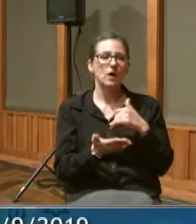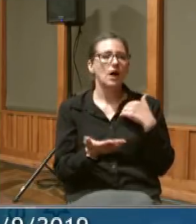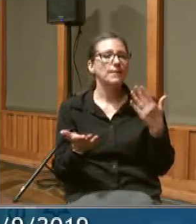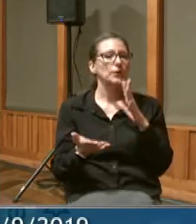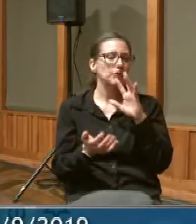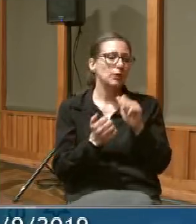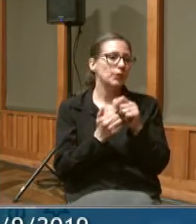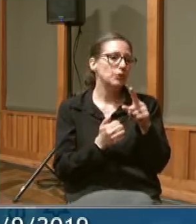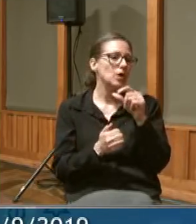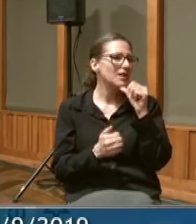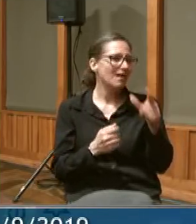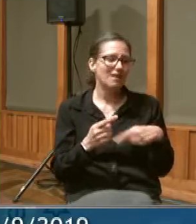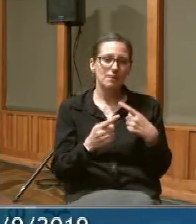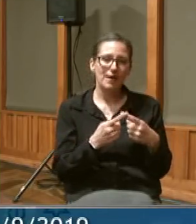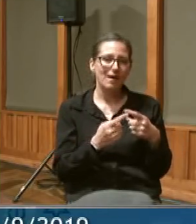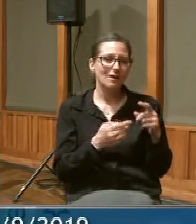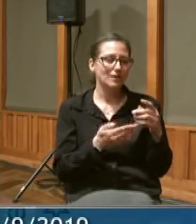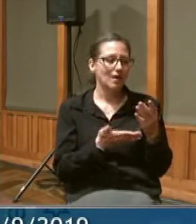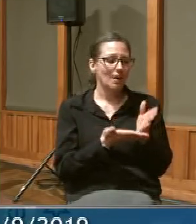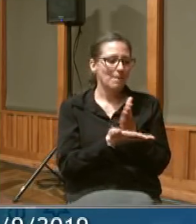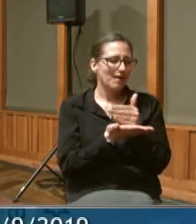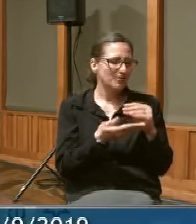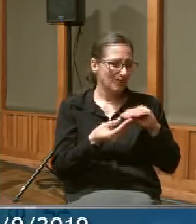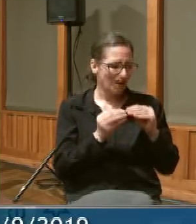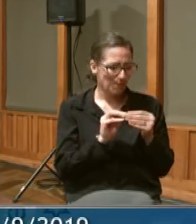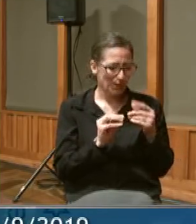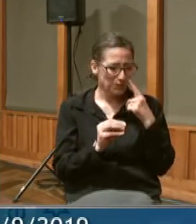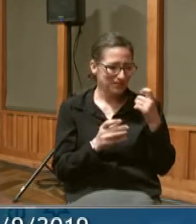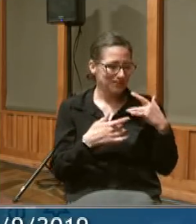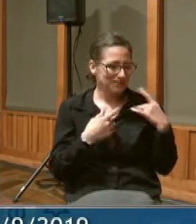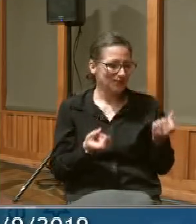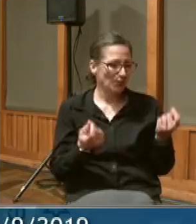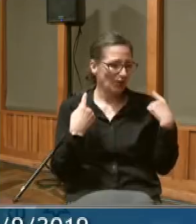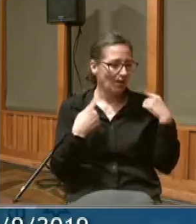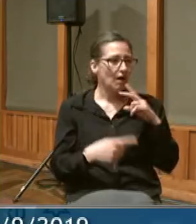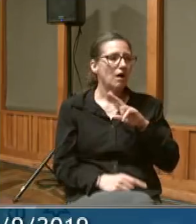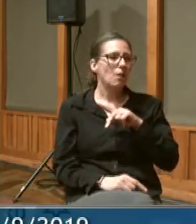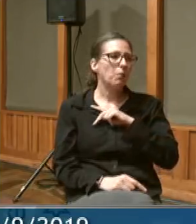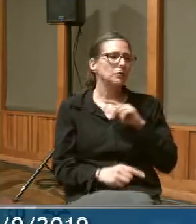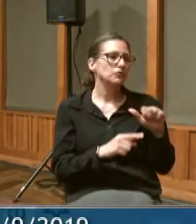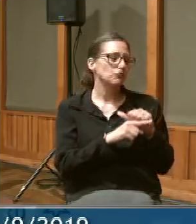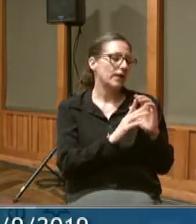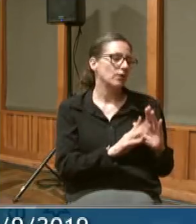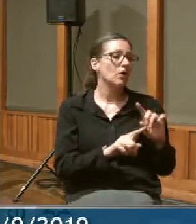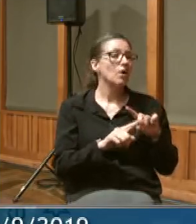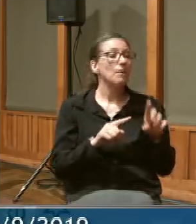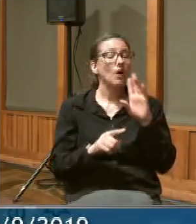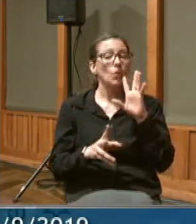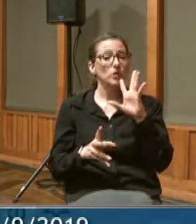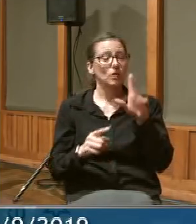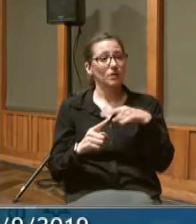SAYING I'M TOMMI THOMPSON, A FITNESS RECREATION LEADER OUT OF EAST PORTLAND COMMUNITY CENTER. I AM HERE TO TALK TO YOU NOT